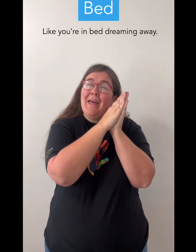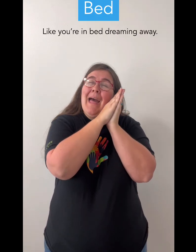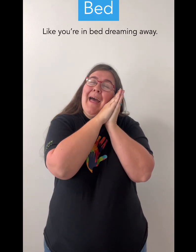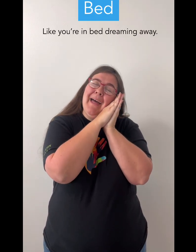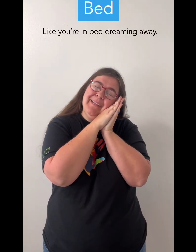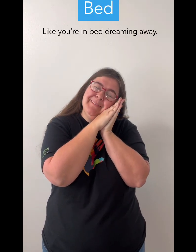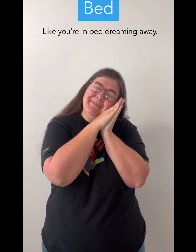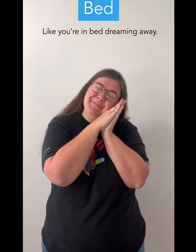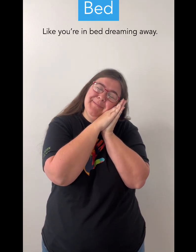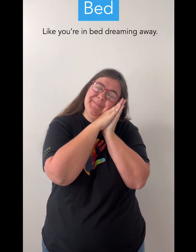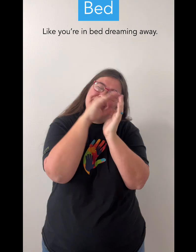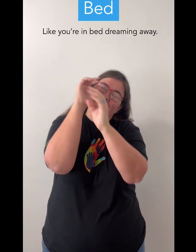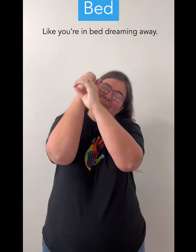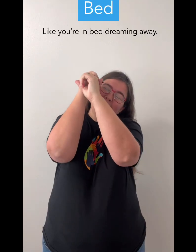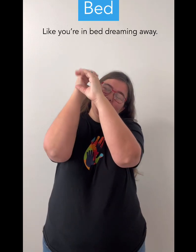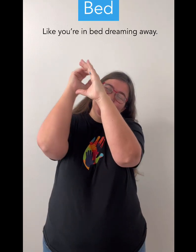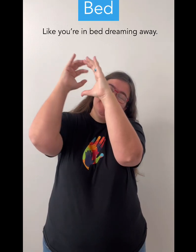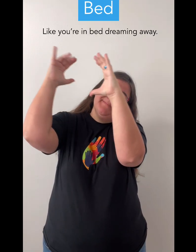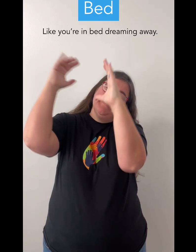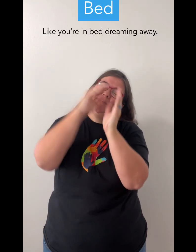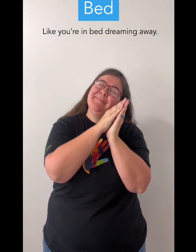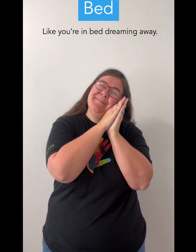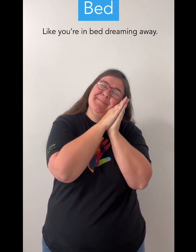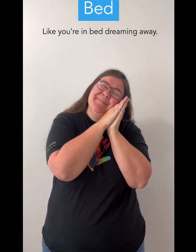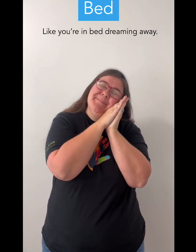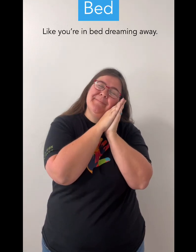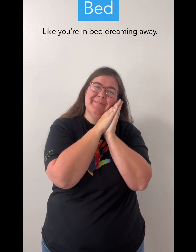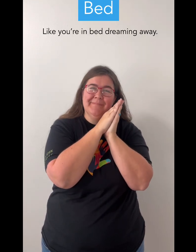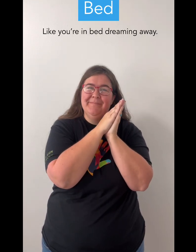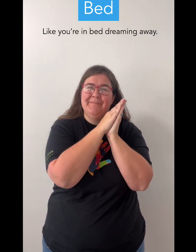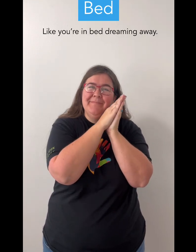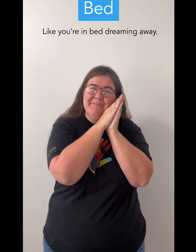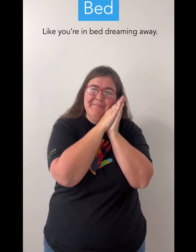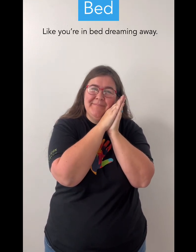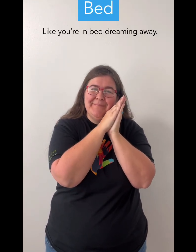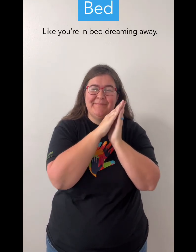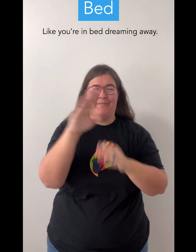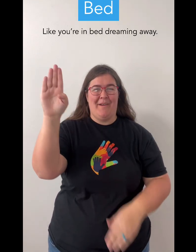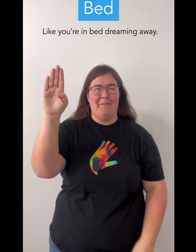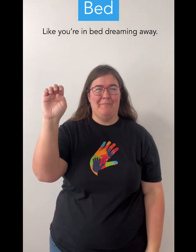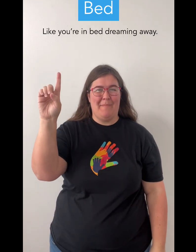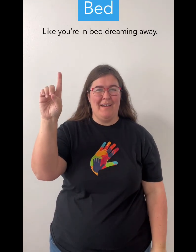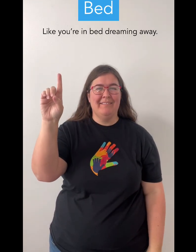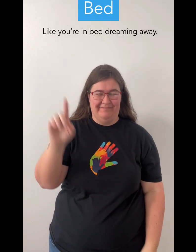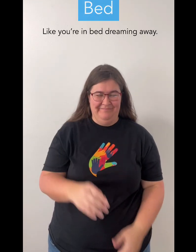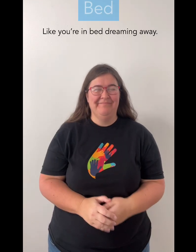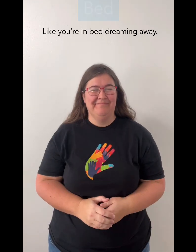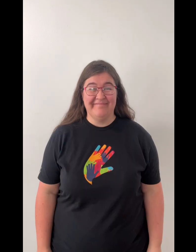Like you're in bed dreaming away.